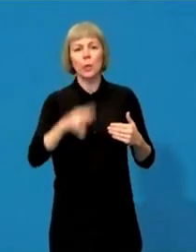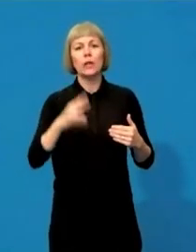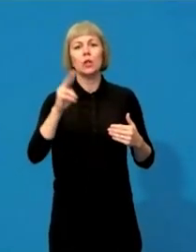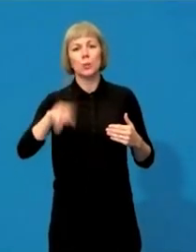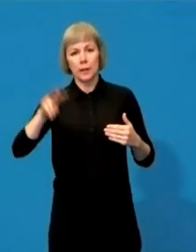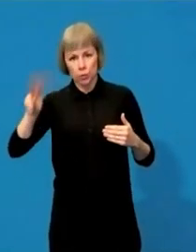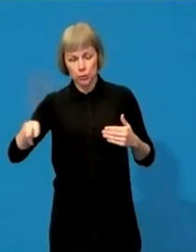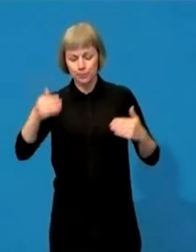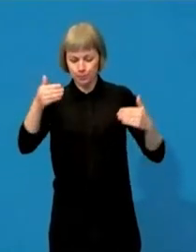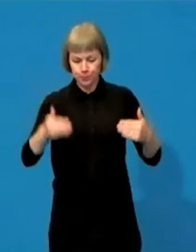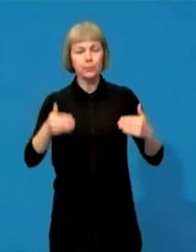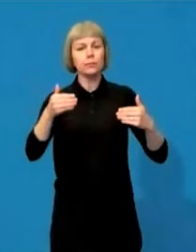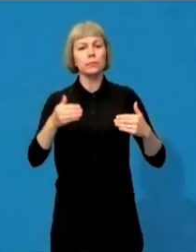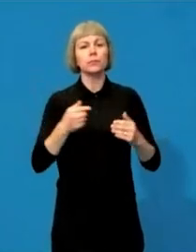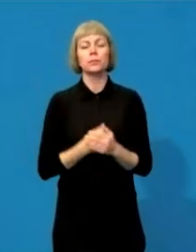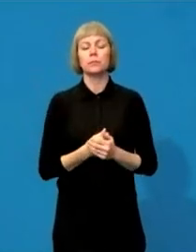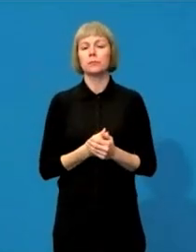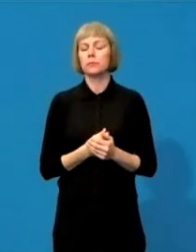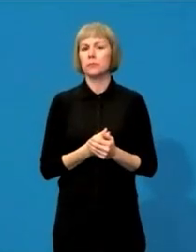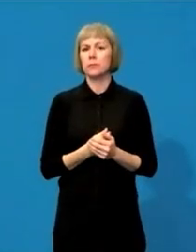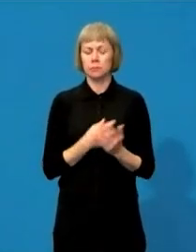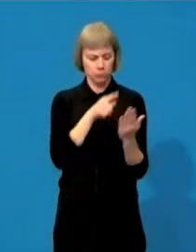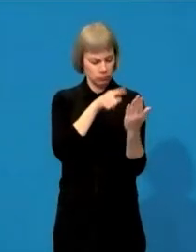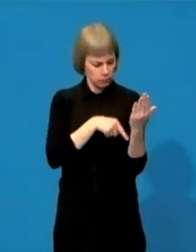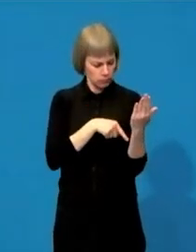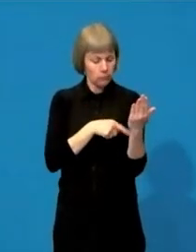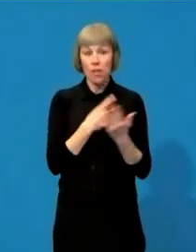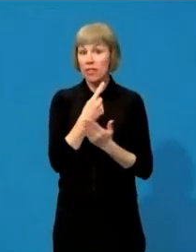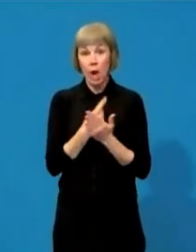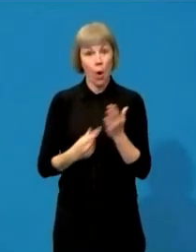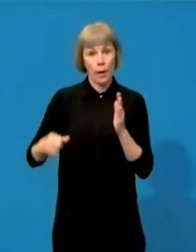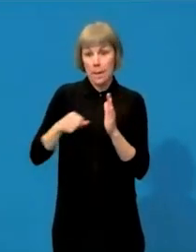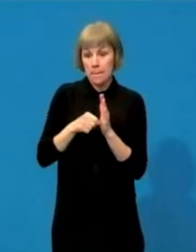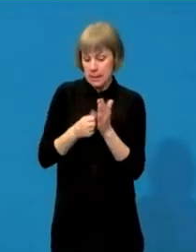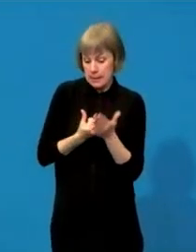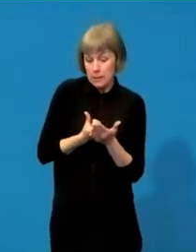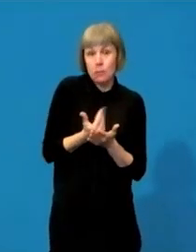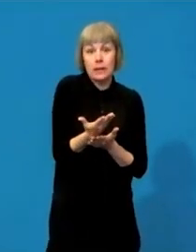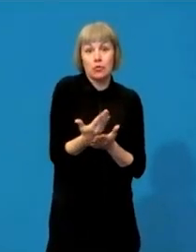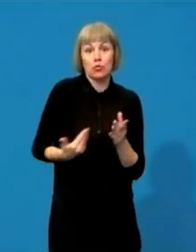Am I right in thinking that the only part of that plan, or the own moneys that have been spent are the moneys for support coordination?